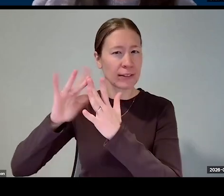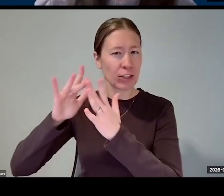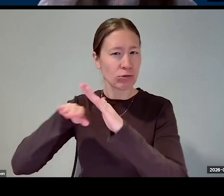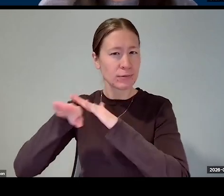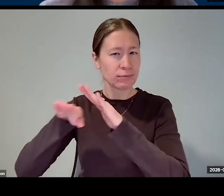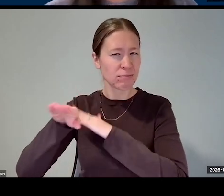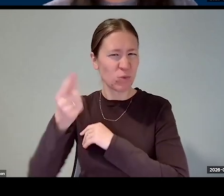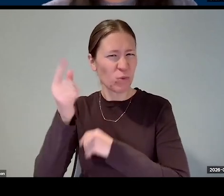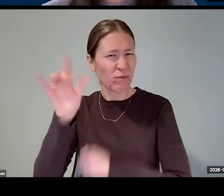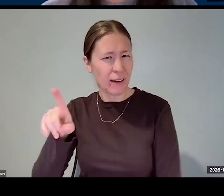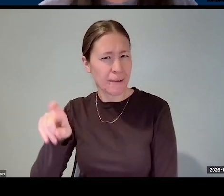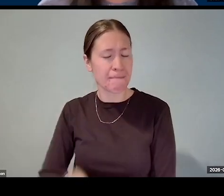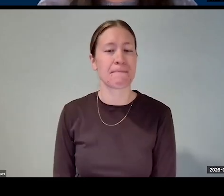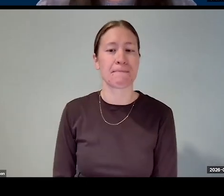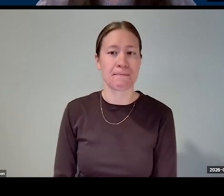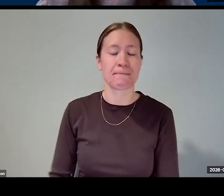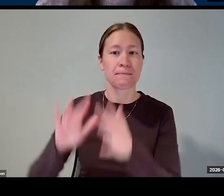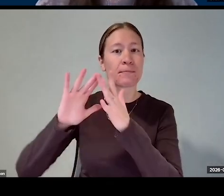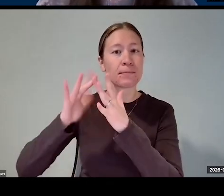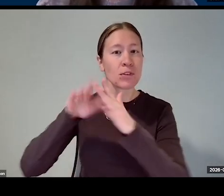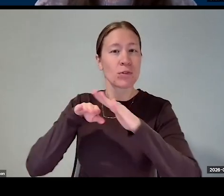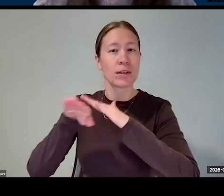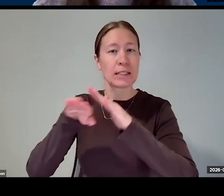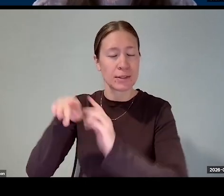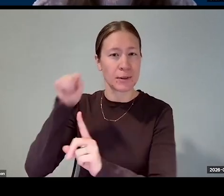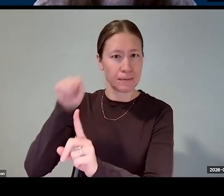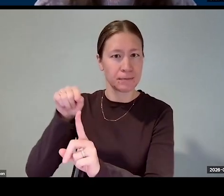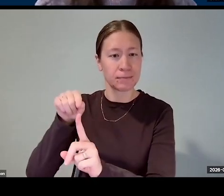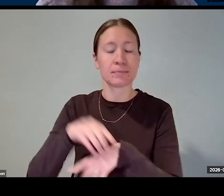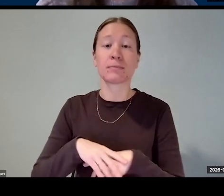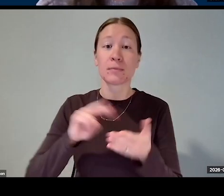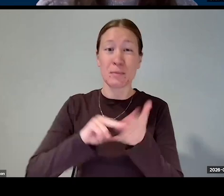So digital accessibility is about making sure that digital information